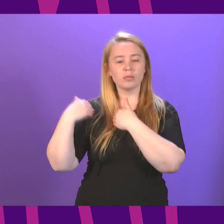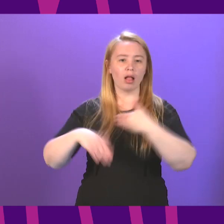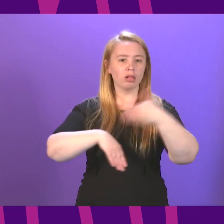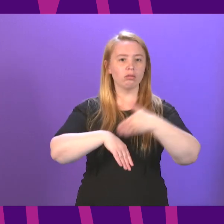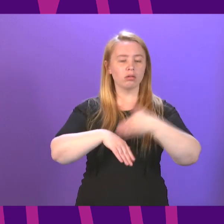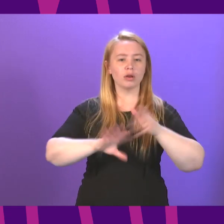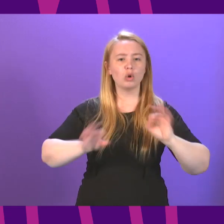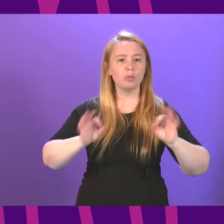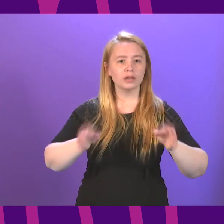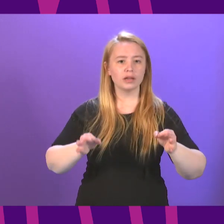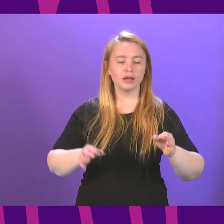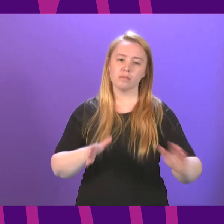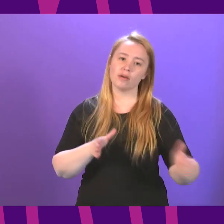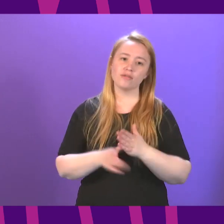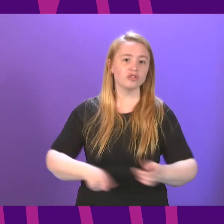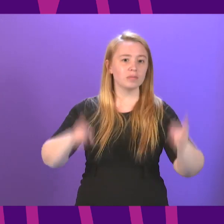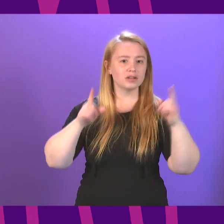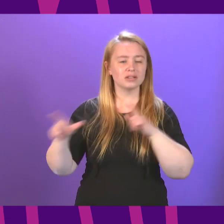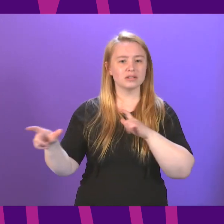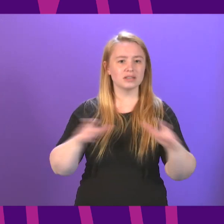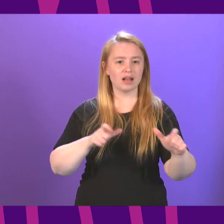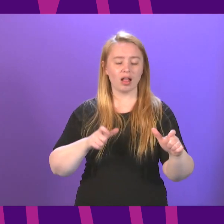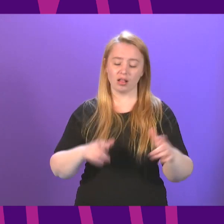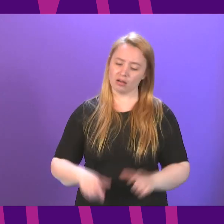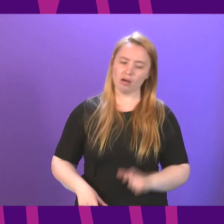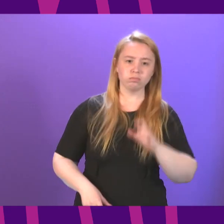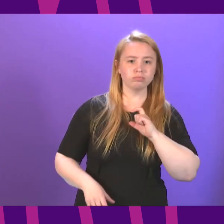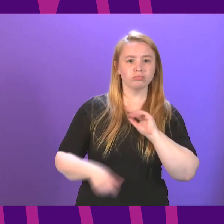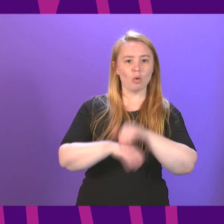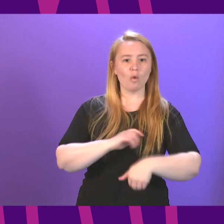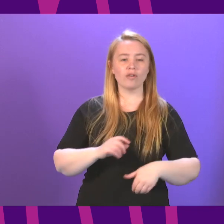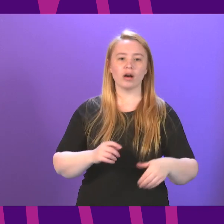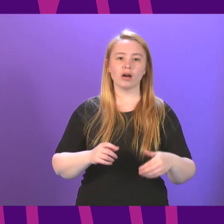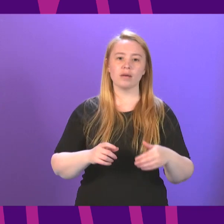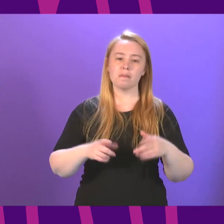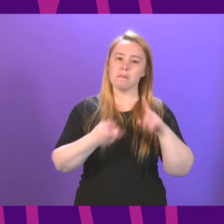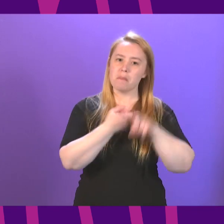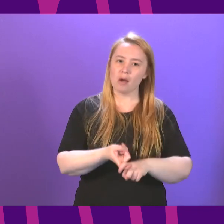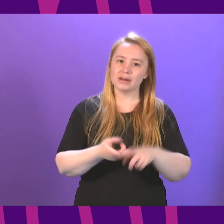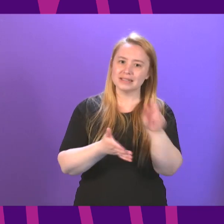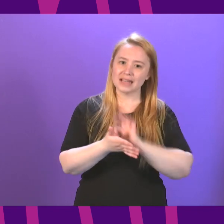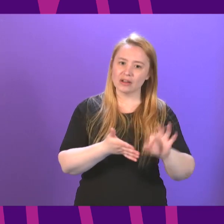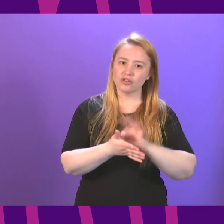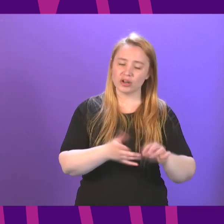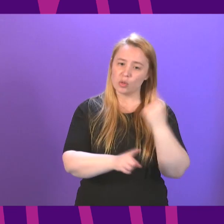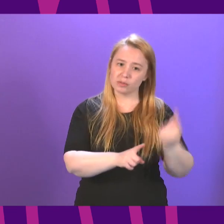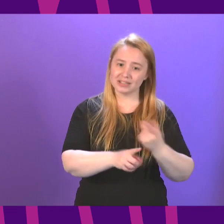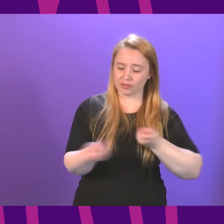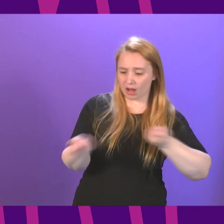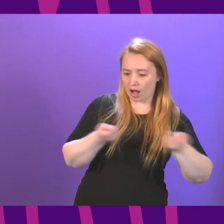still have confidence in the permanent secretary who presided over all that terrible mess? The First Minister (Nicola Sturgeon):